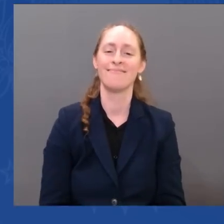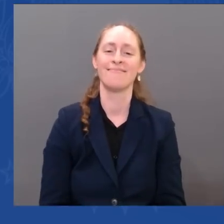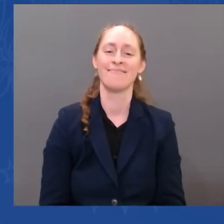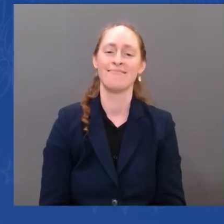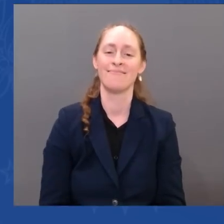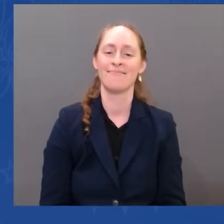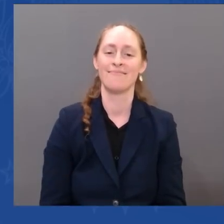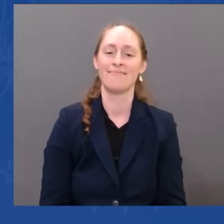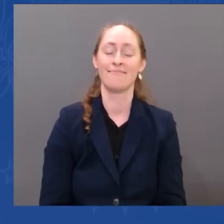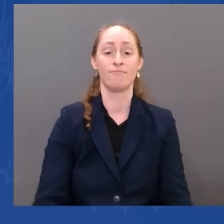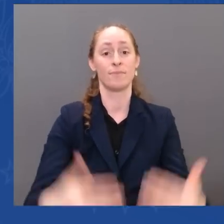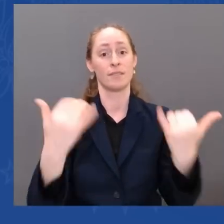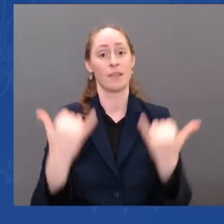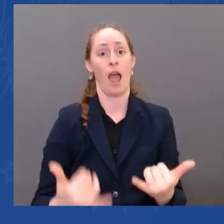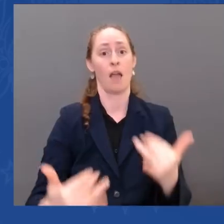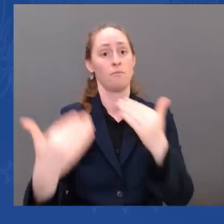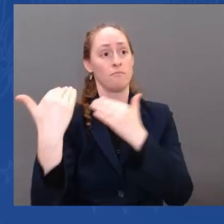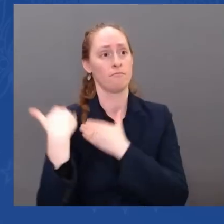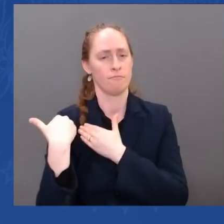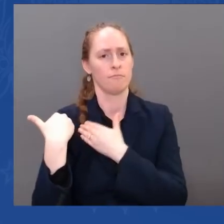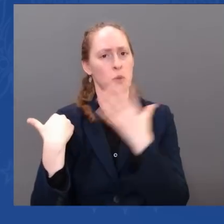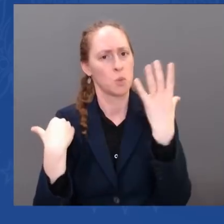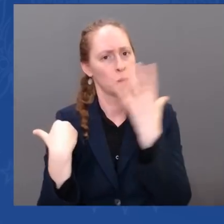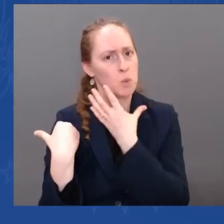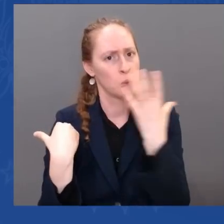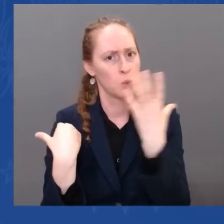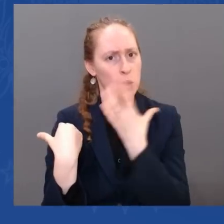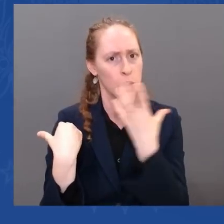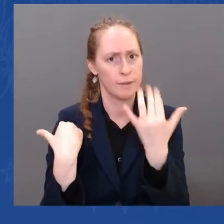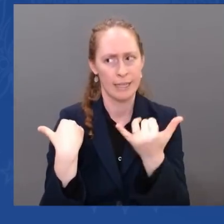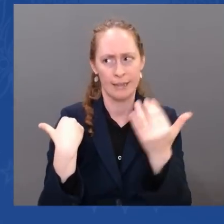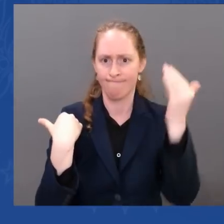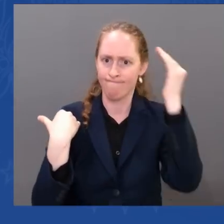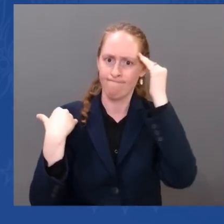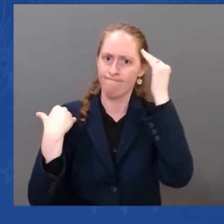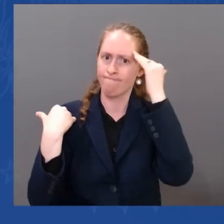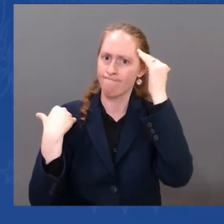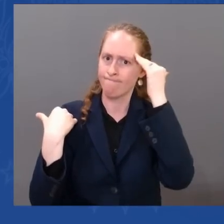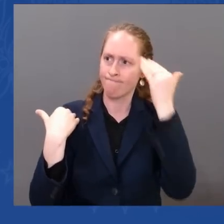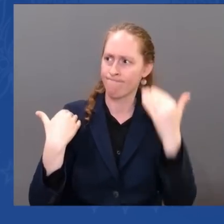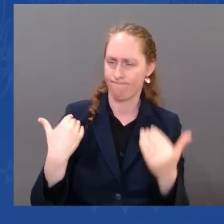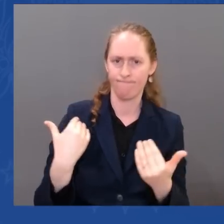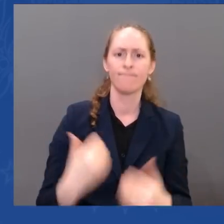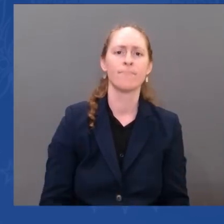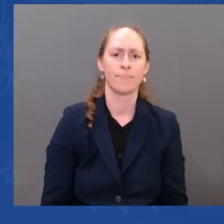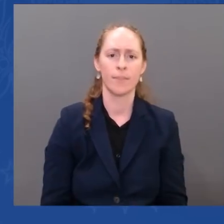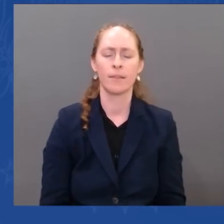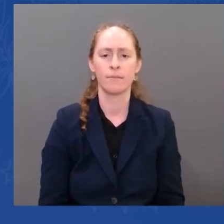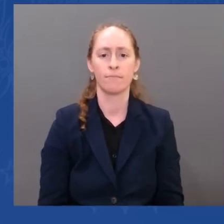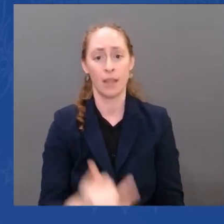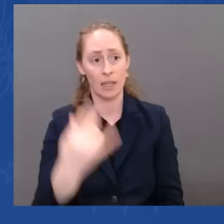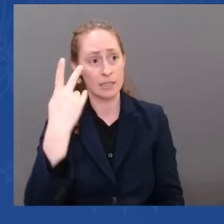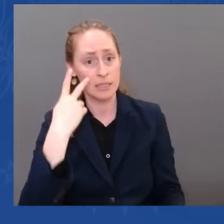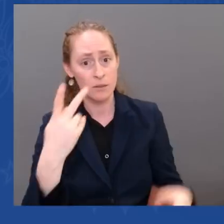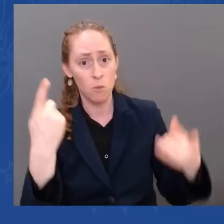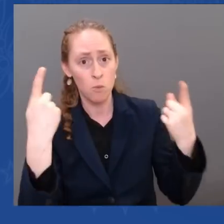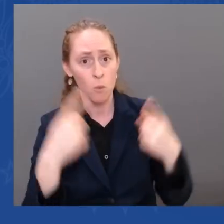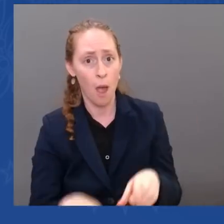The war in Ukraine, the invasion of Russia is a chilling reminder that what we took for granted in Europe --